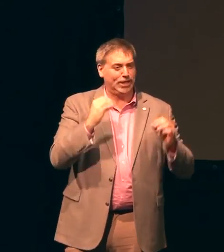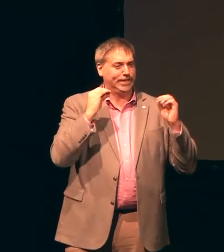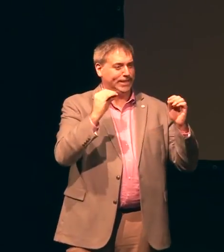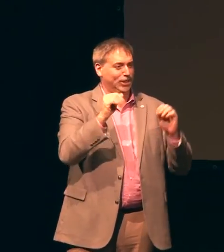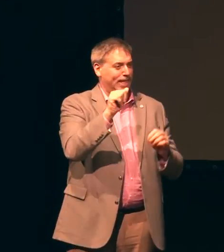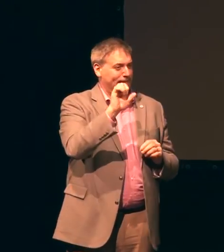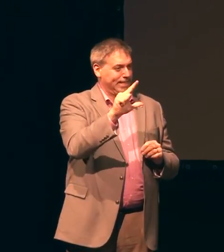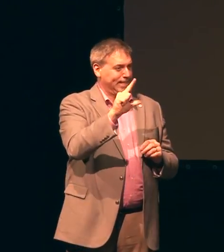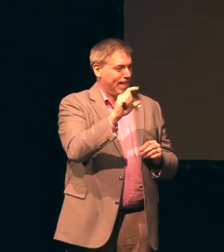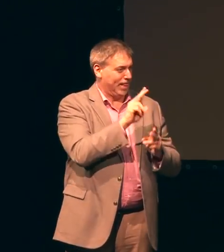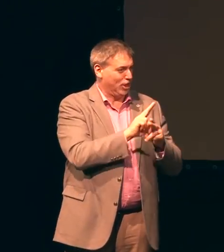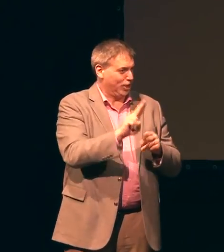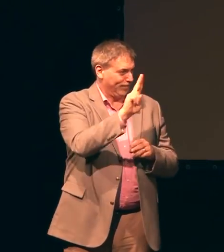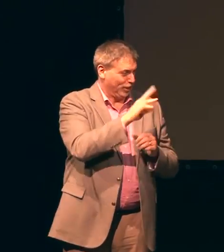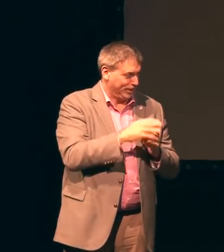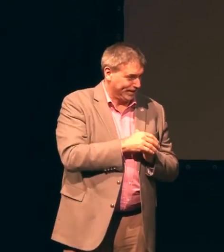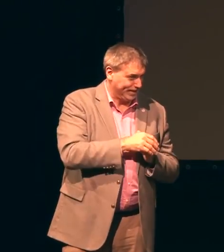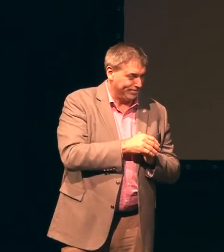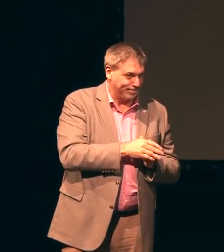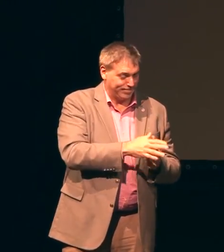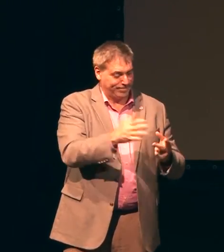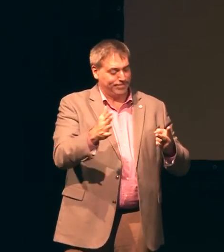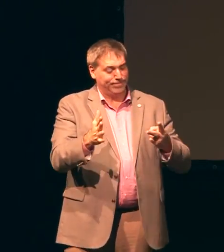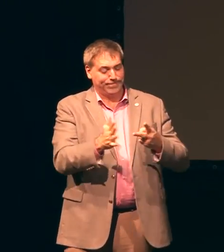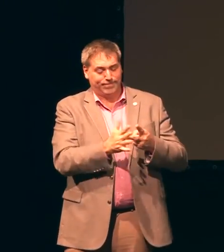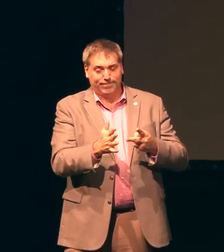the post office and now he is teaching ASL at a